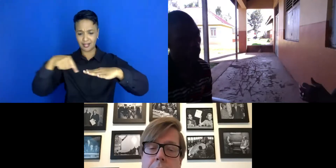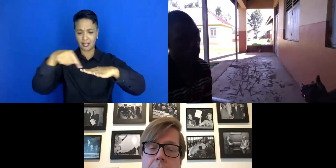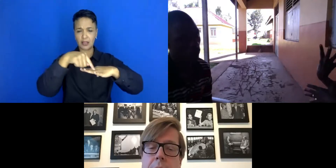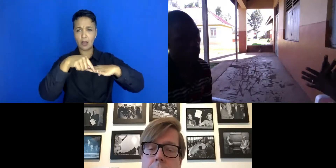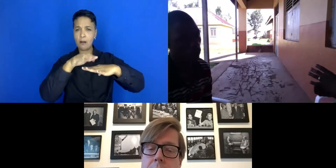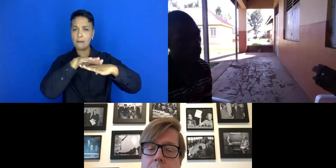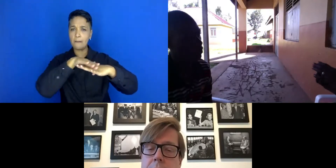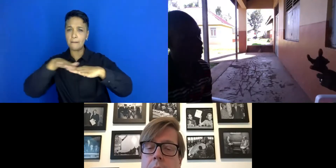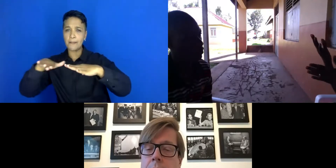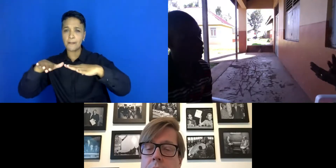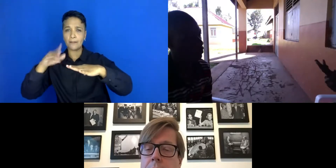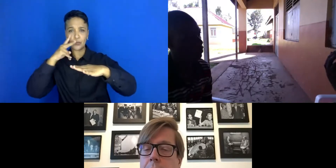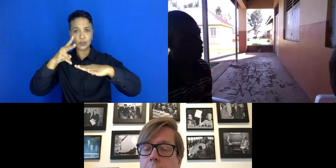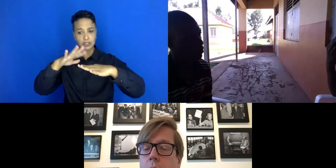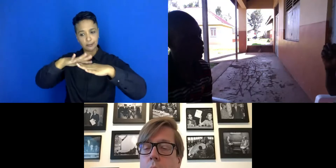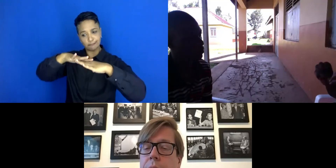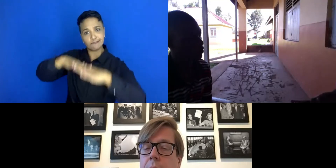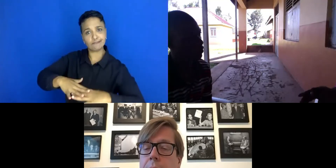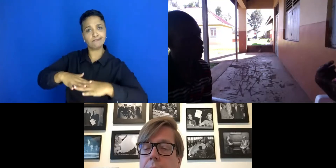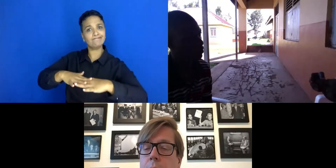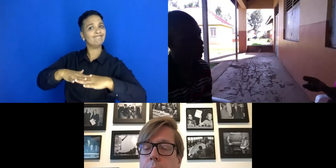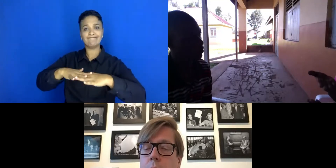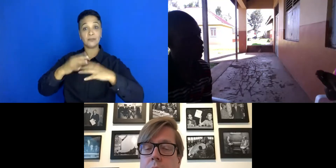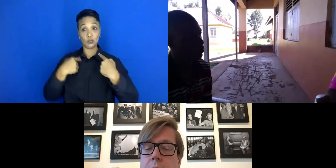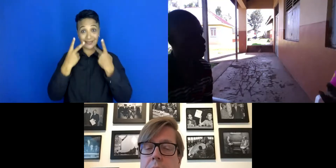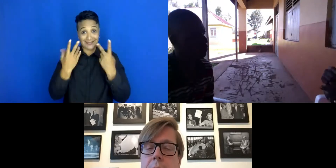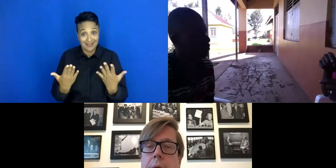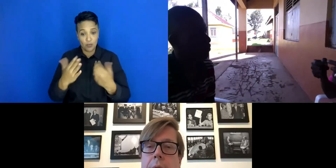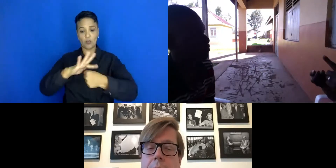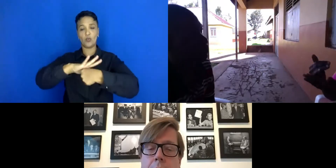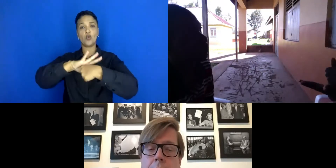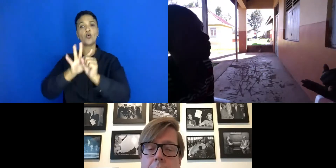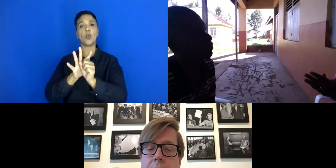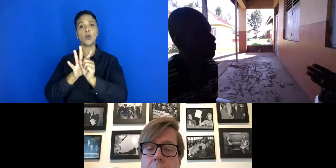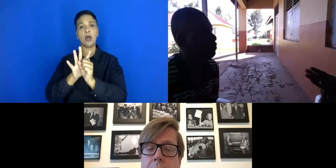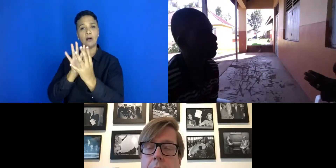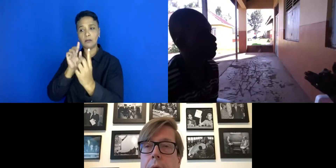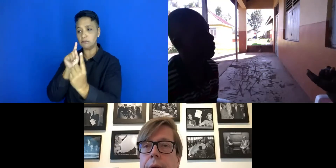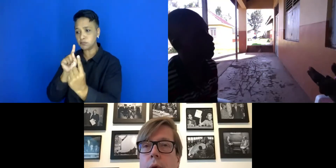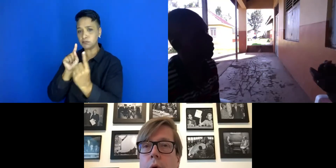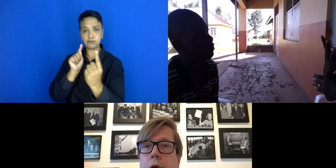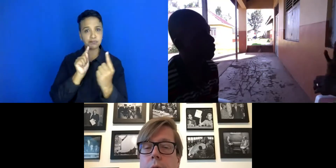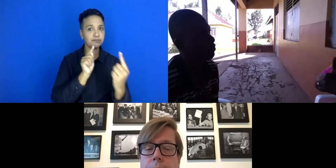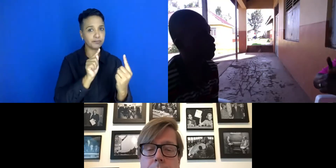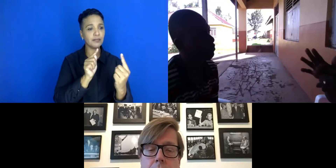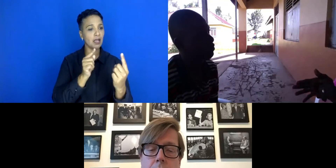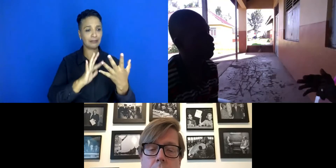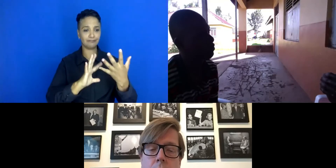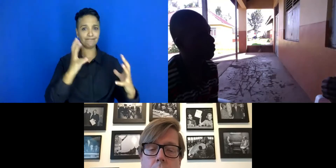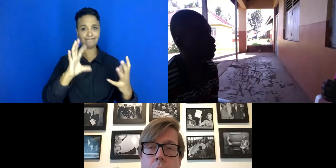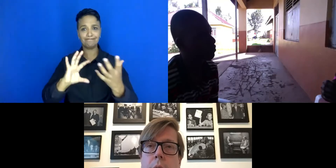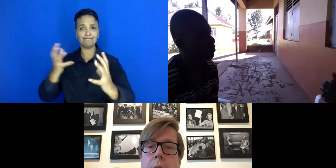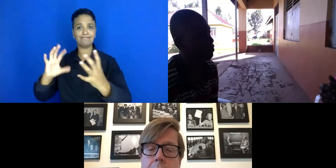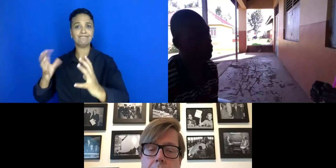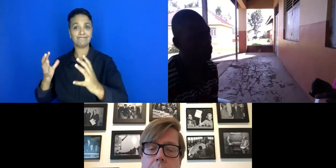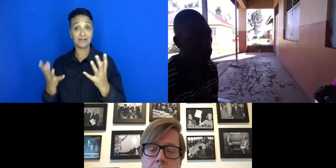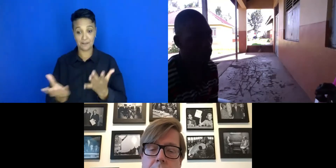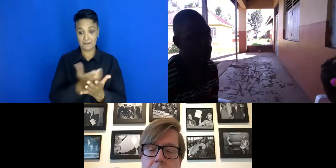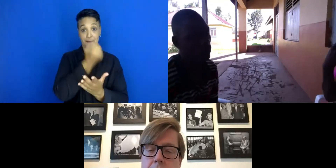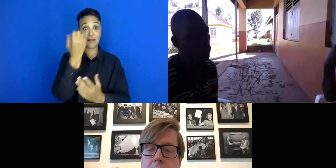unaddressed in the large scale with 90 responses and recovery efforts looking ahead it is clear